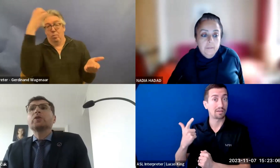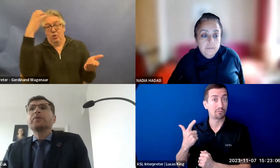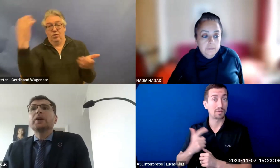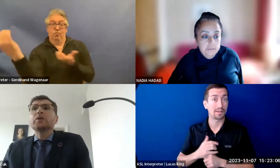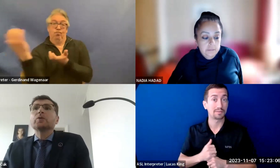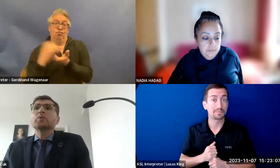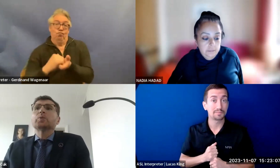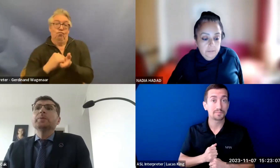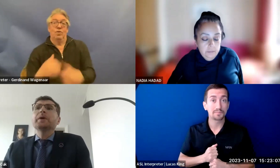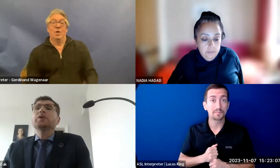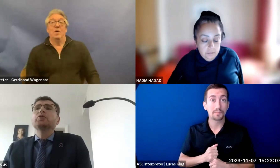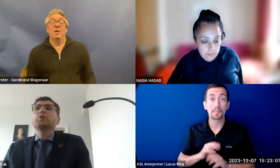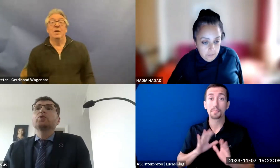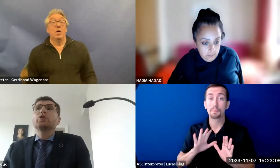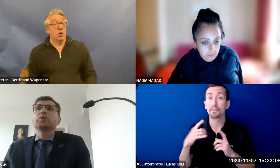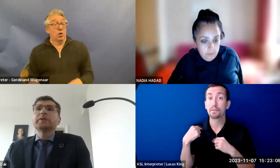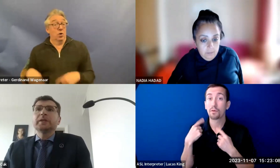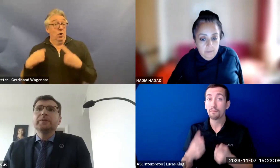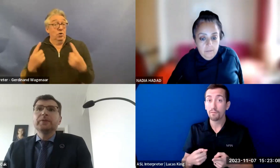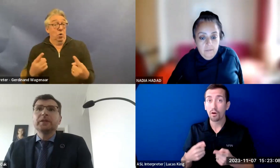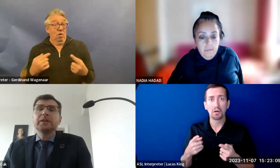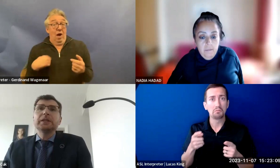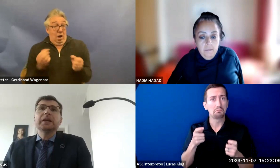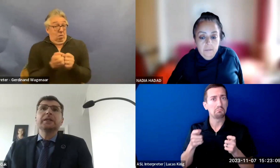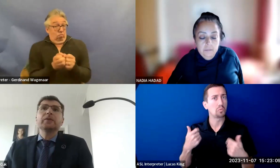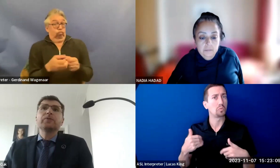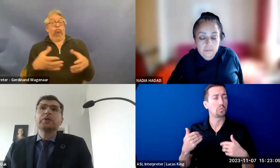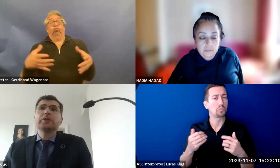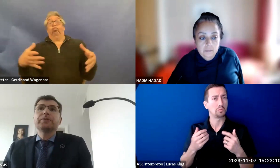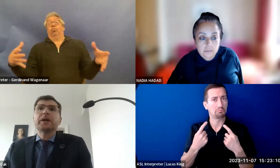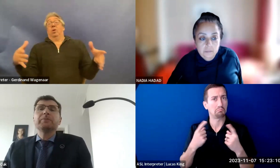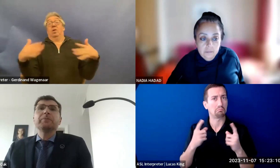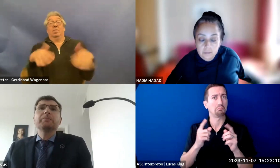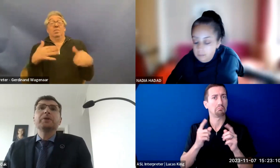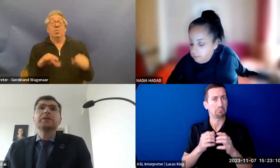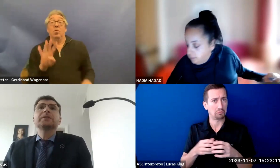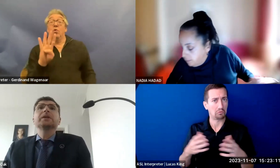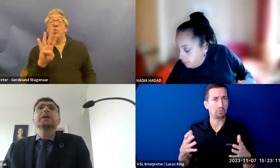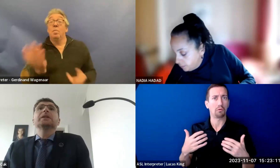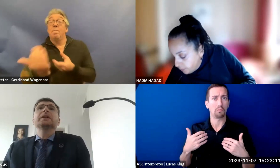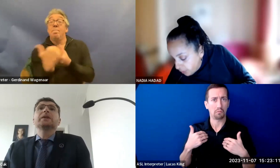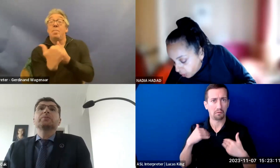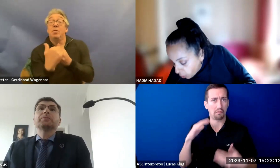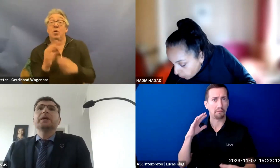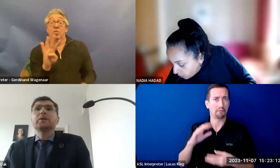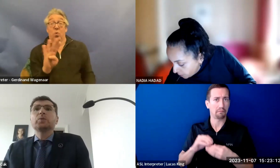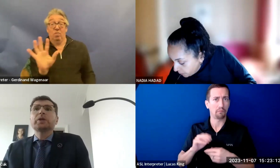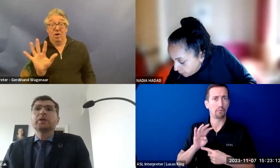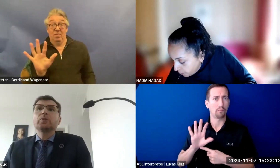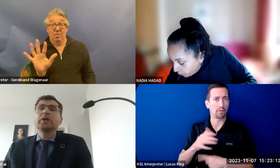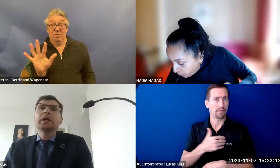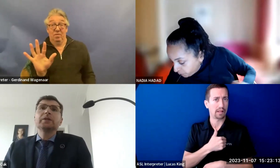So far, we managed to grow significantly. We have 45 members working together